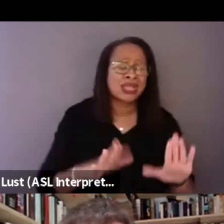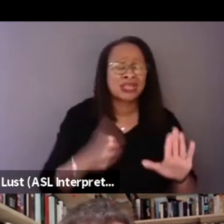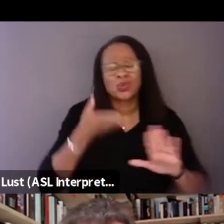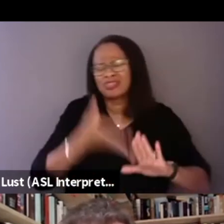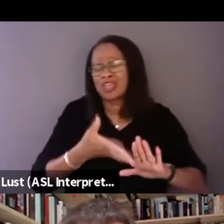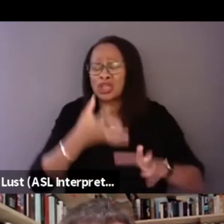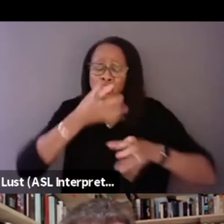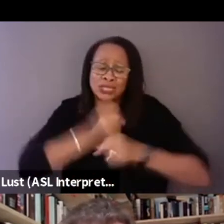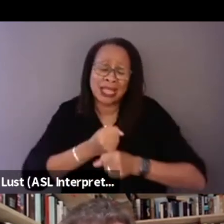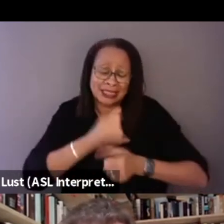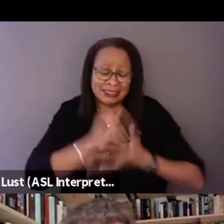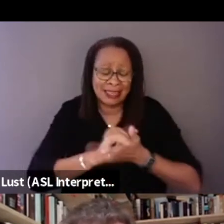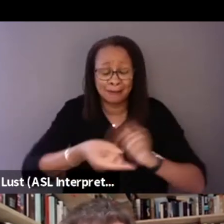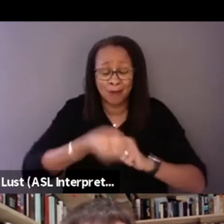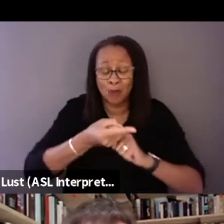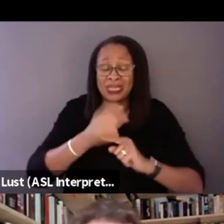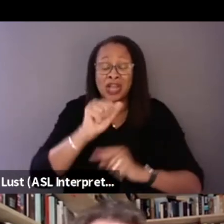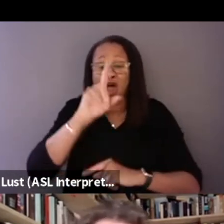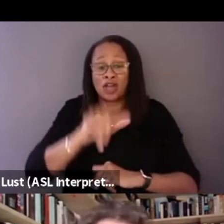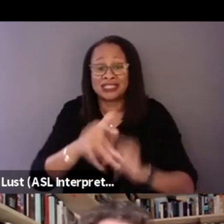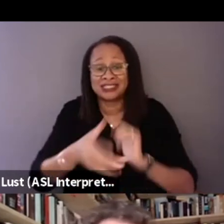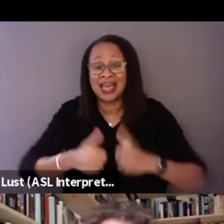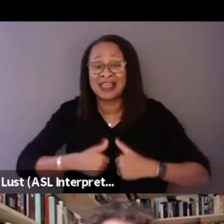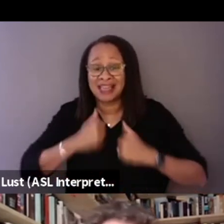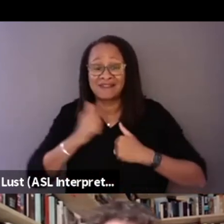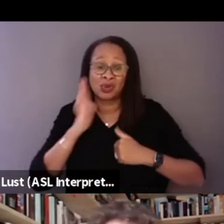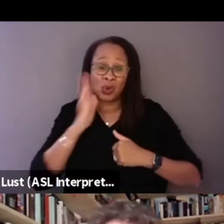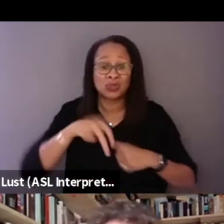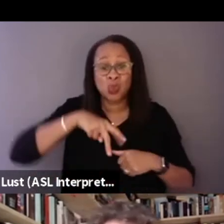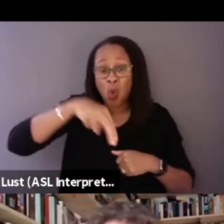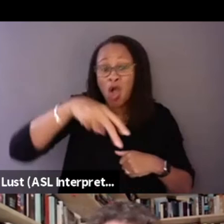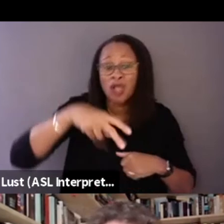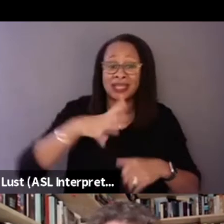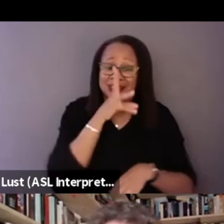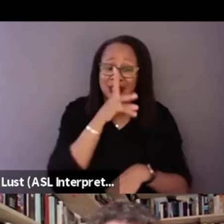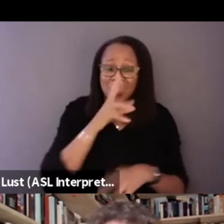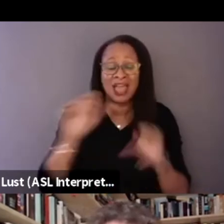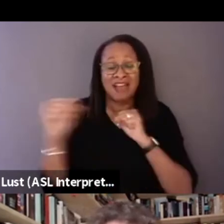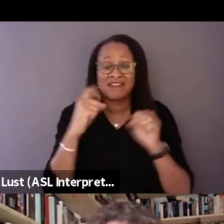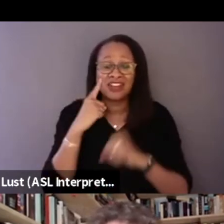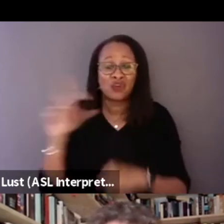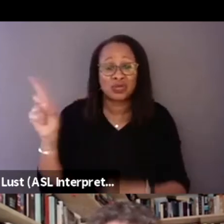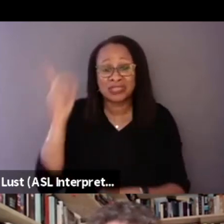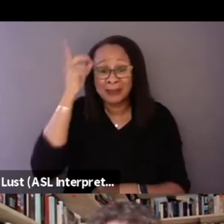that moment in Ady's life where he was walking and talking and fighting for democracy and confronting those people."